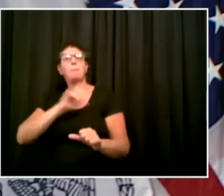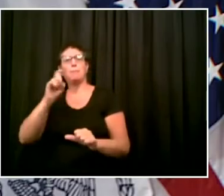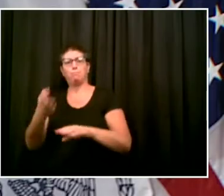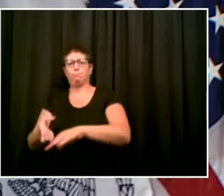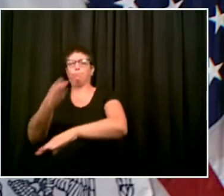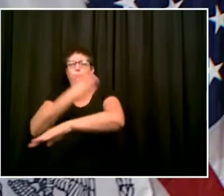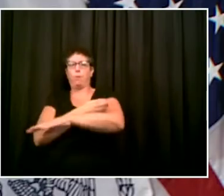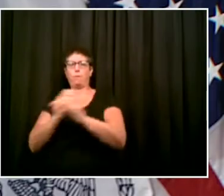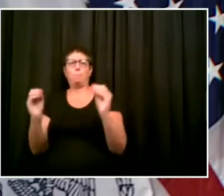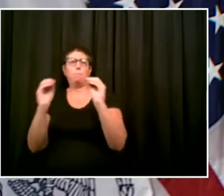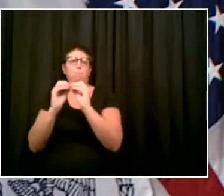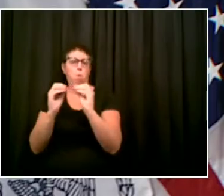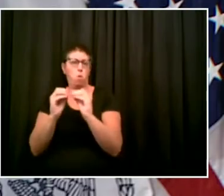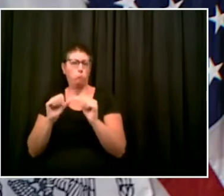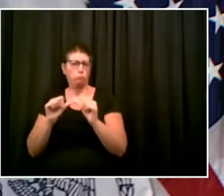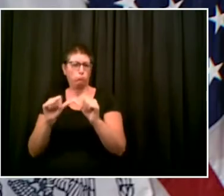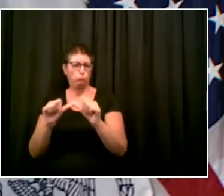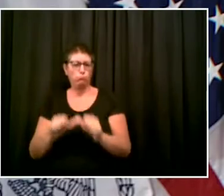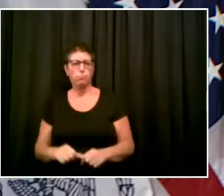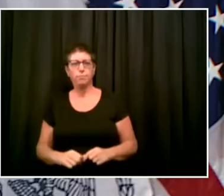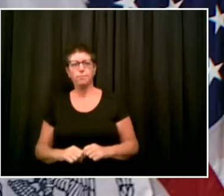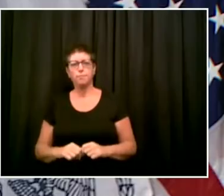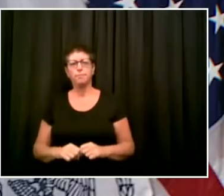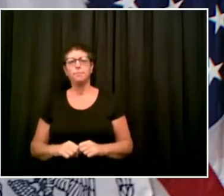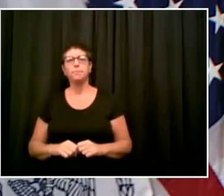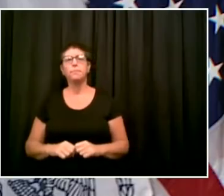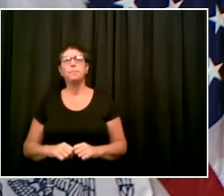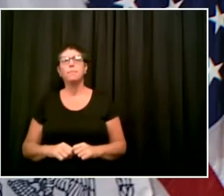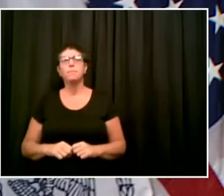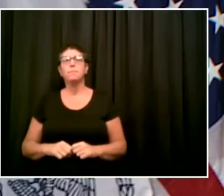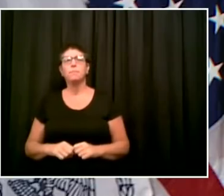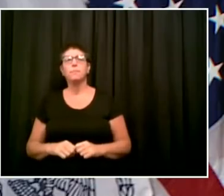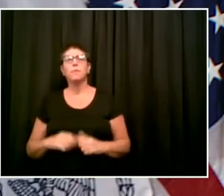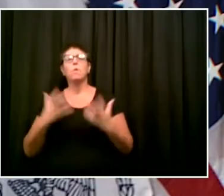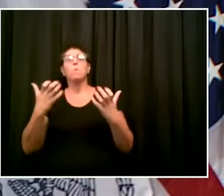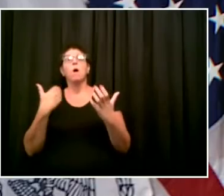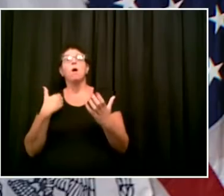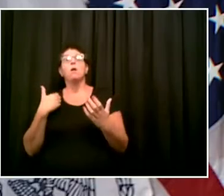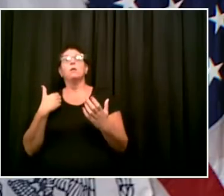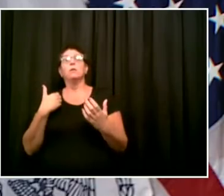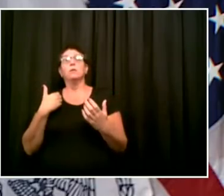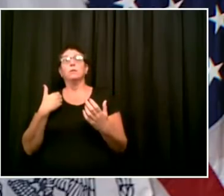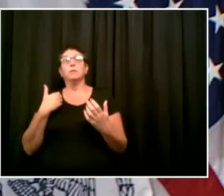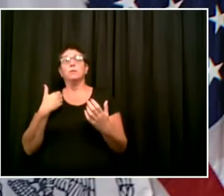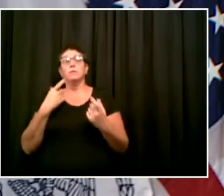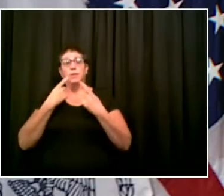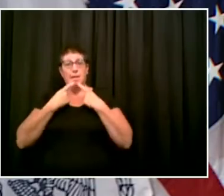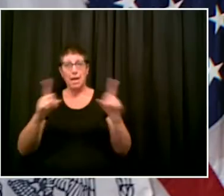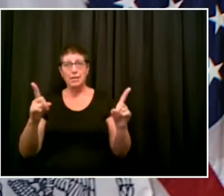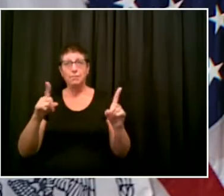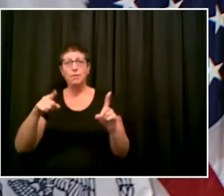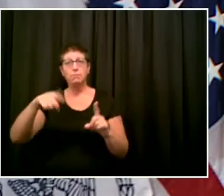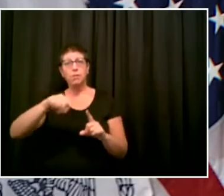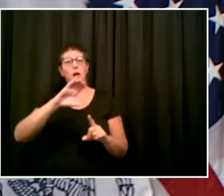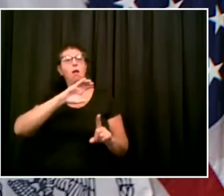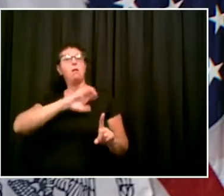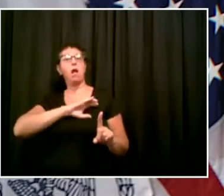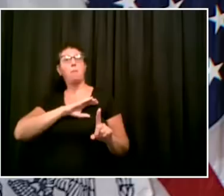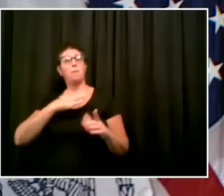THE CULTURE OF POLICING NEEDS CONTINUED IMPROVEMENT. THAT IS SOMETHING OBOUVIS. BUT WE CAN SIMULTANEOUSLY